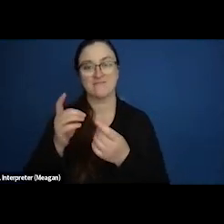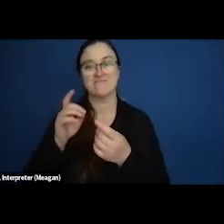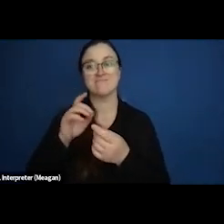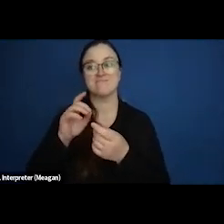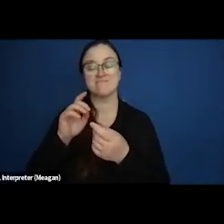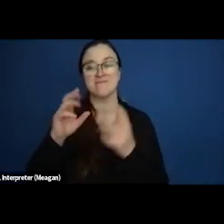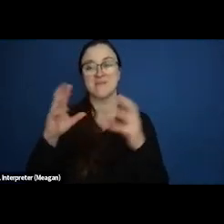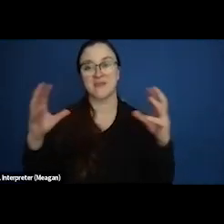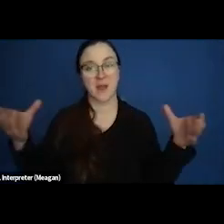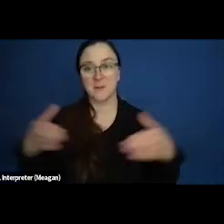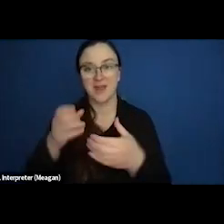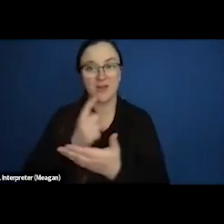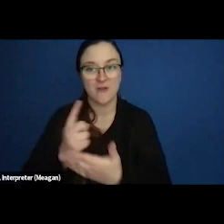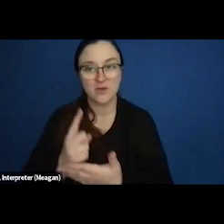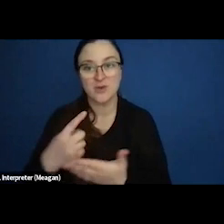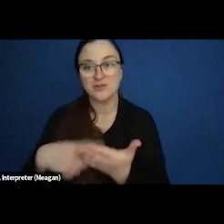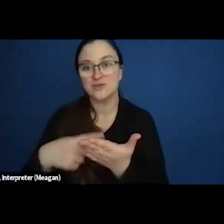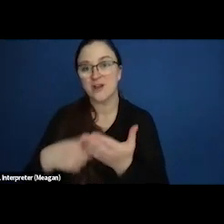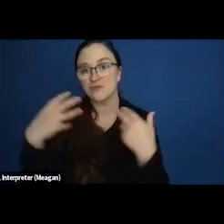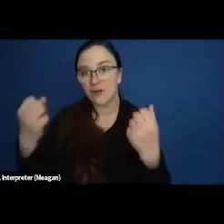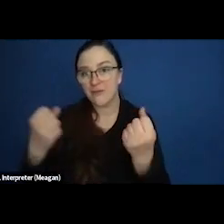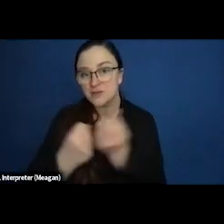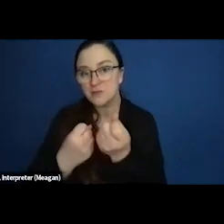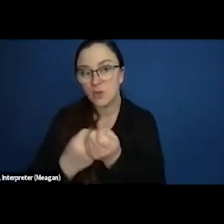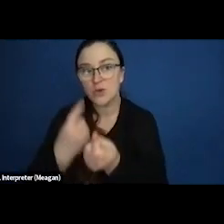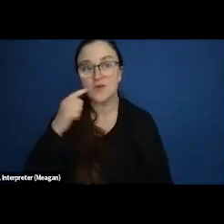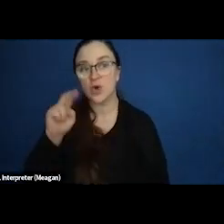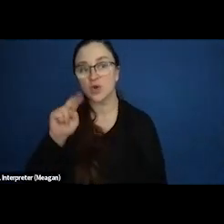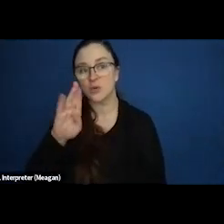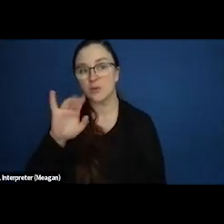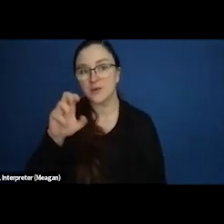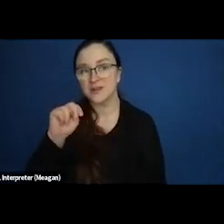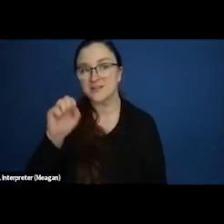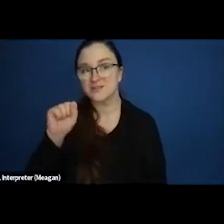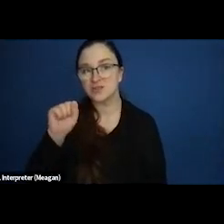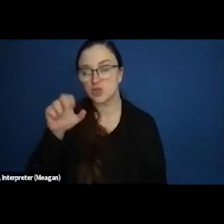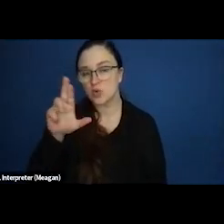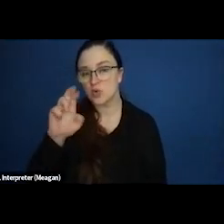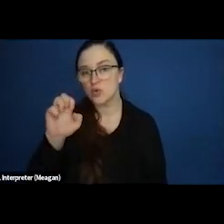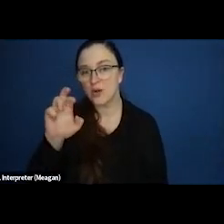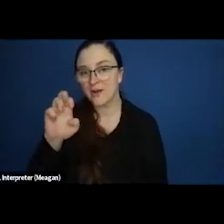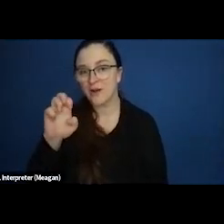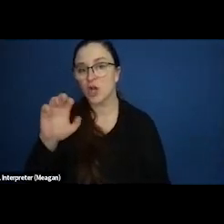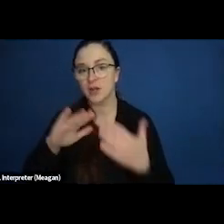and recovery supports for the Nubian Square community. Present are community health centers,